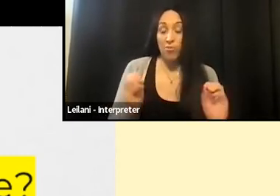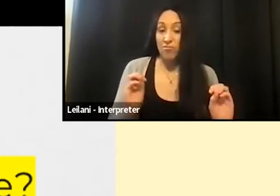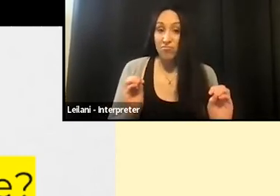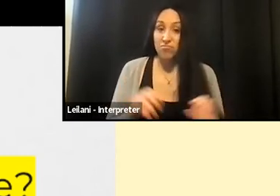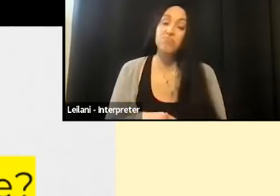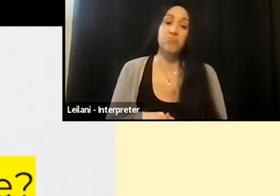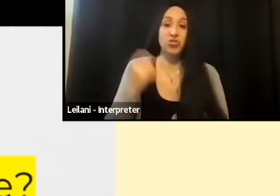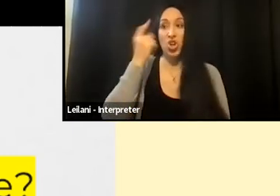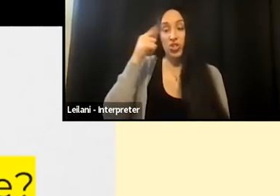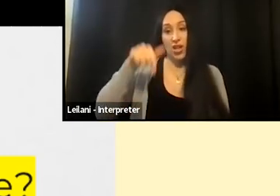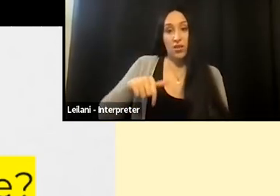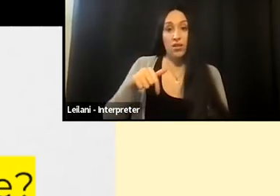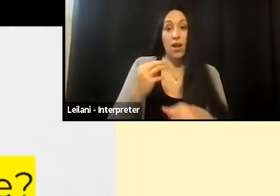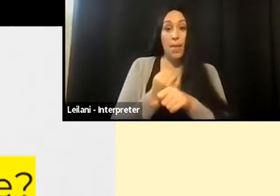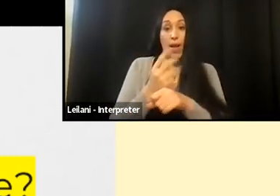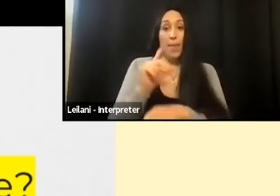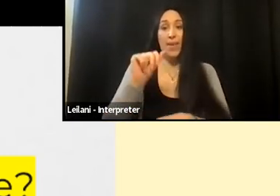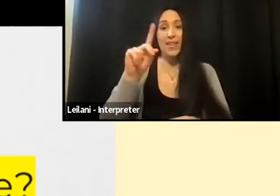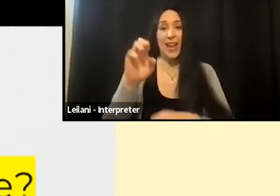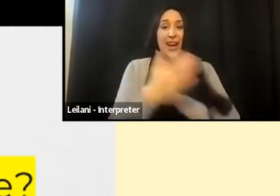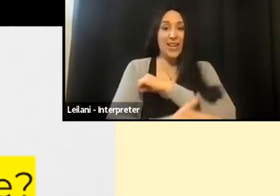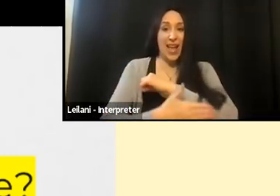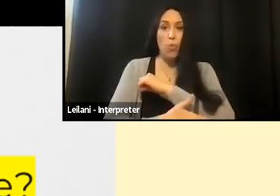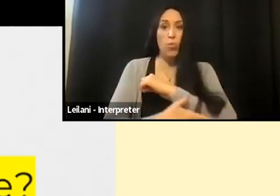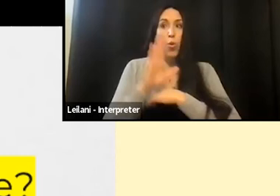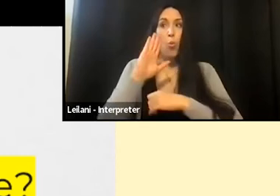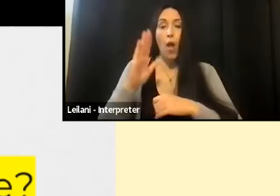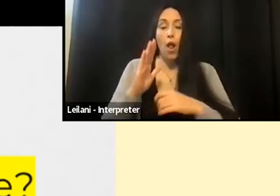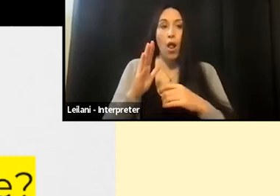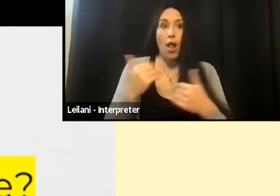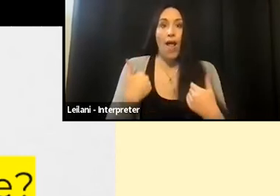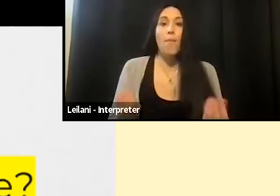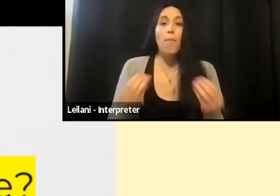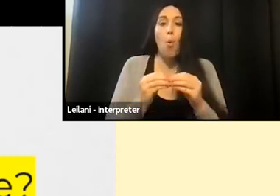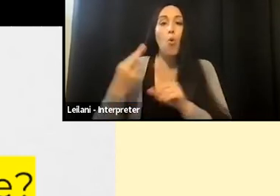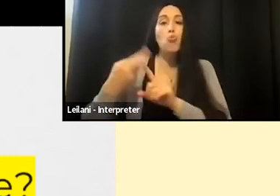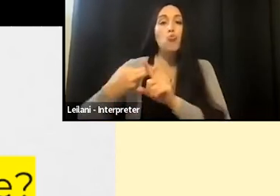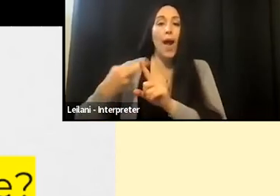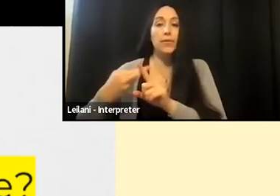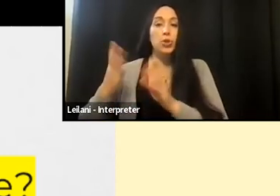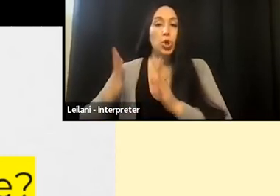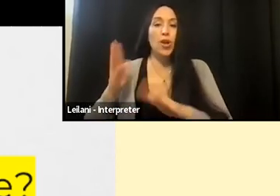is soon to be a majority renter county. And yet most of the laws being passed